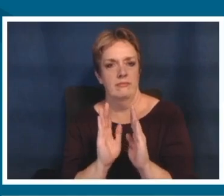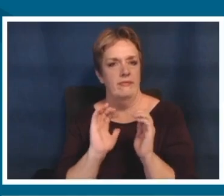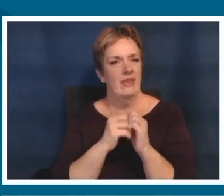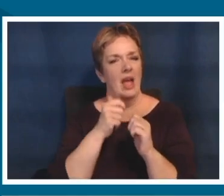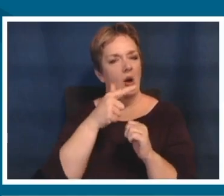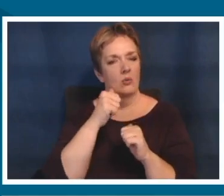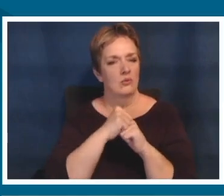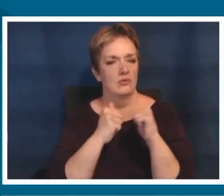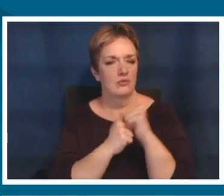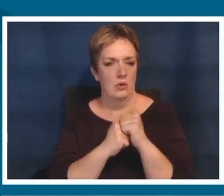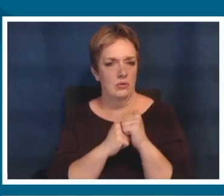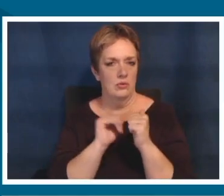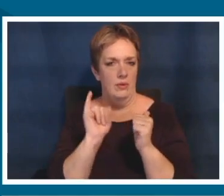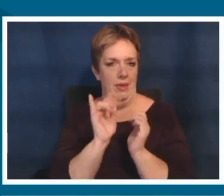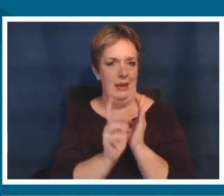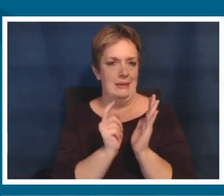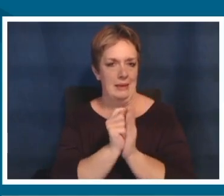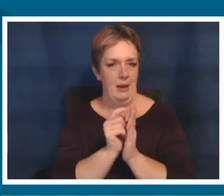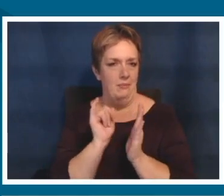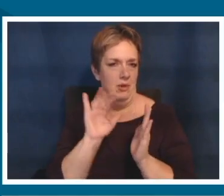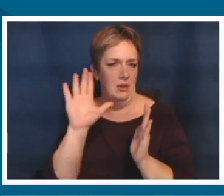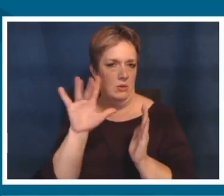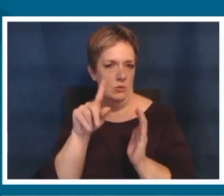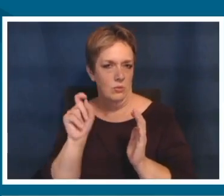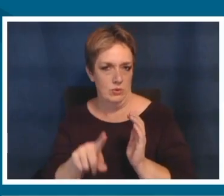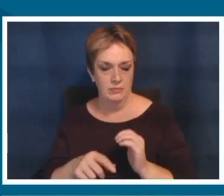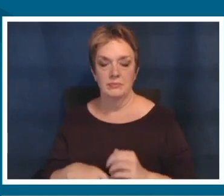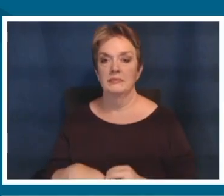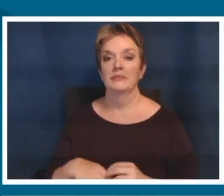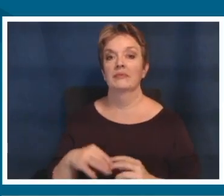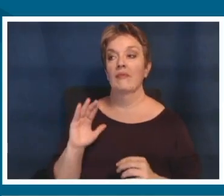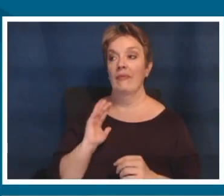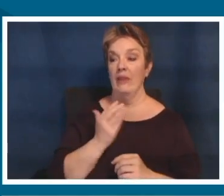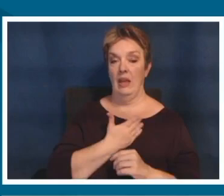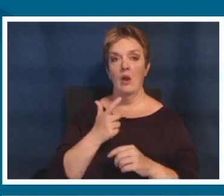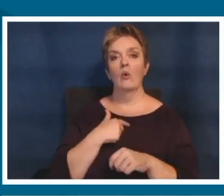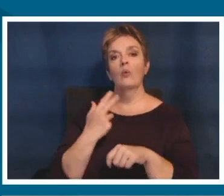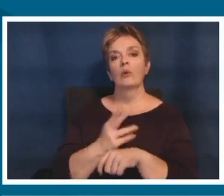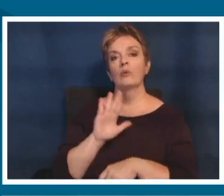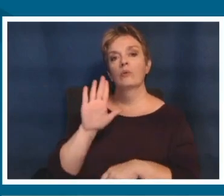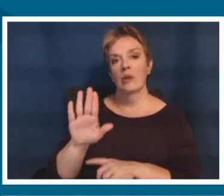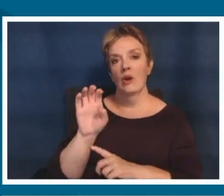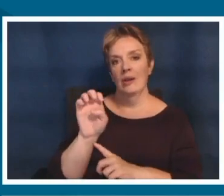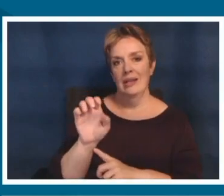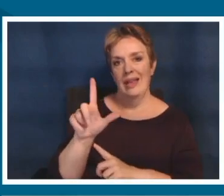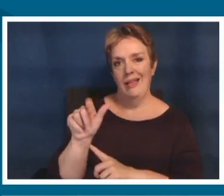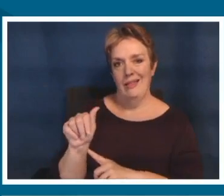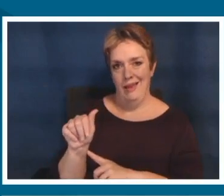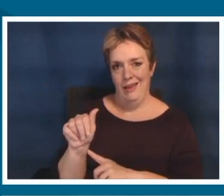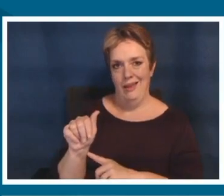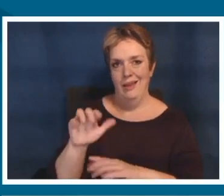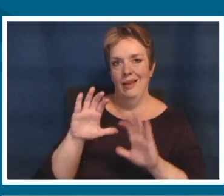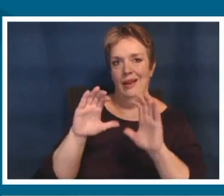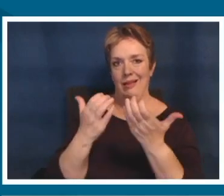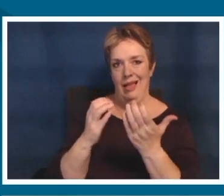in our case we used what was the student's ela block